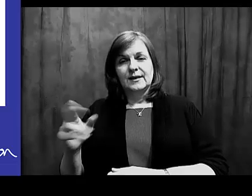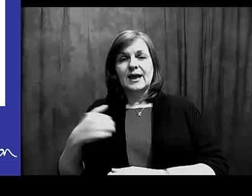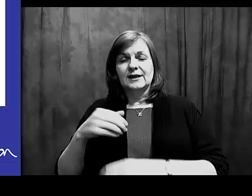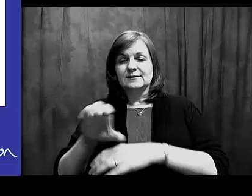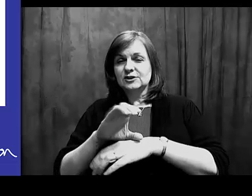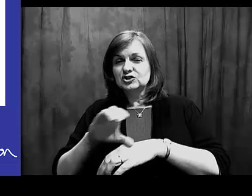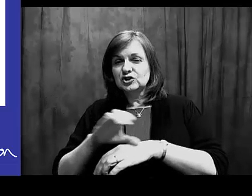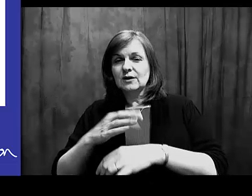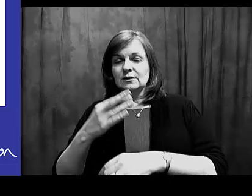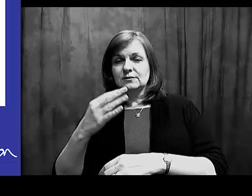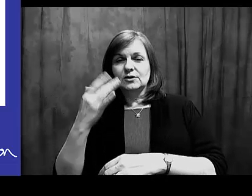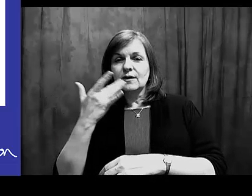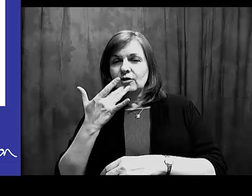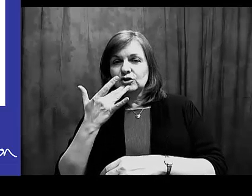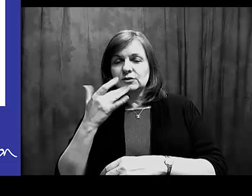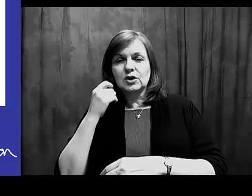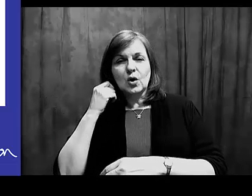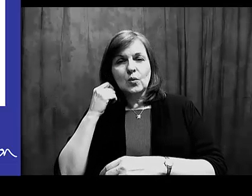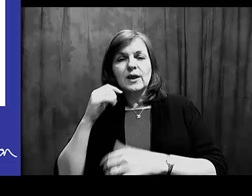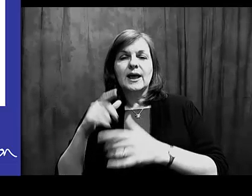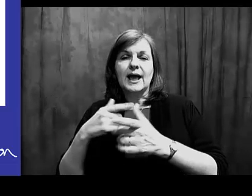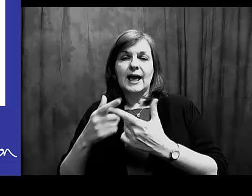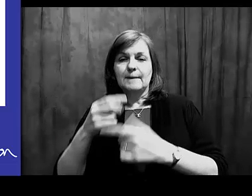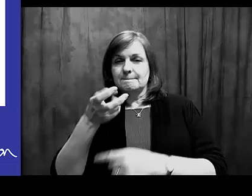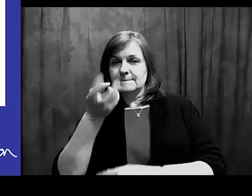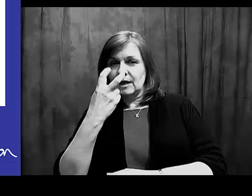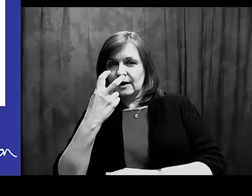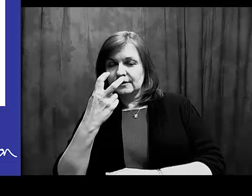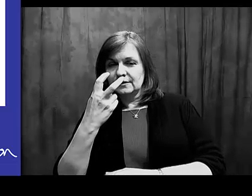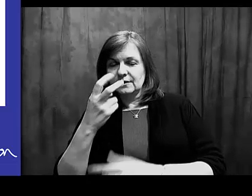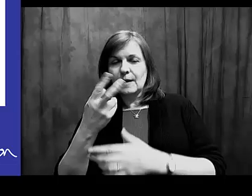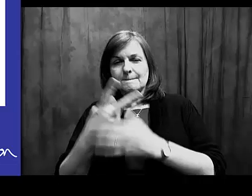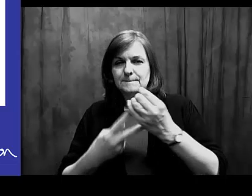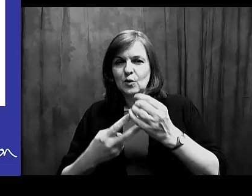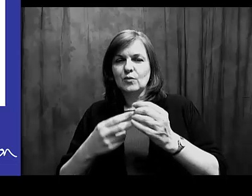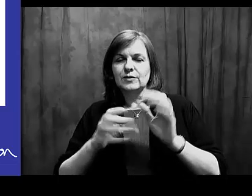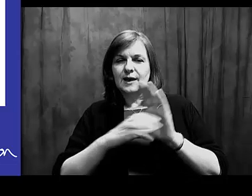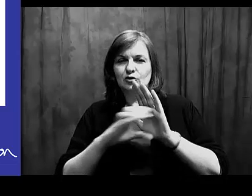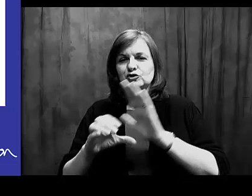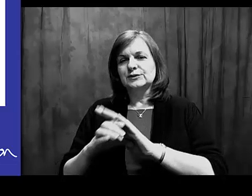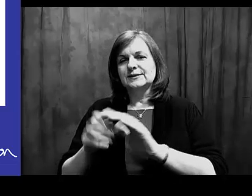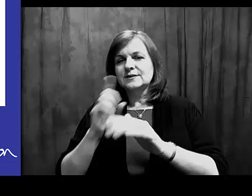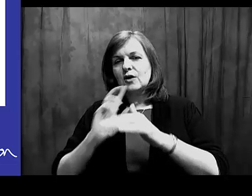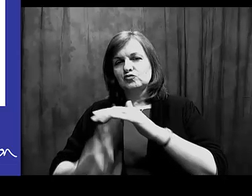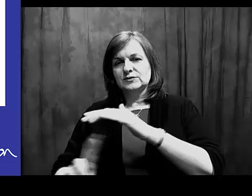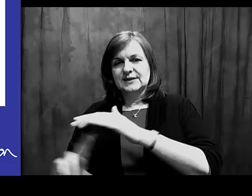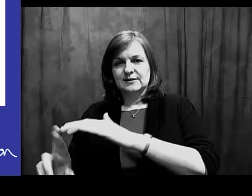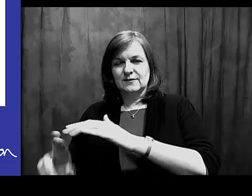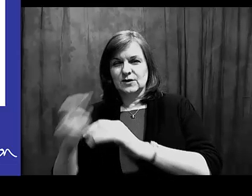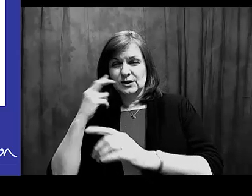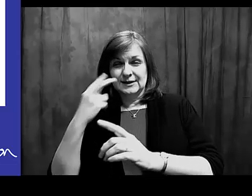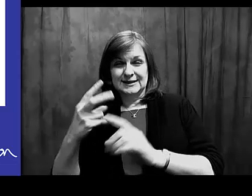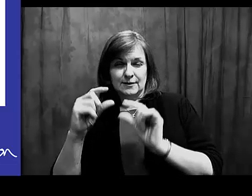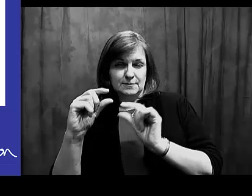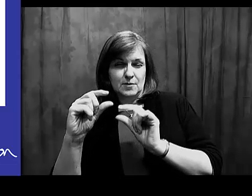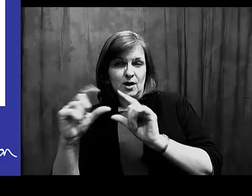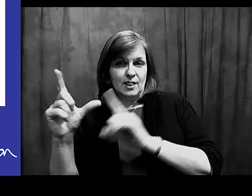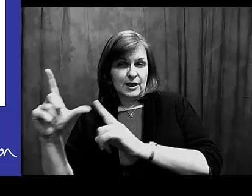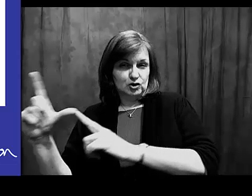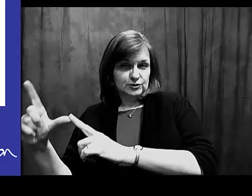is chocolate coated and blind -- these are both recessive traits as you see by the indication of the of that little letters [bbnn]